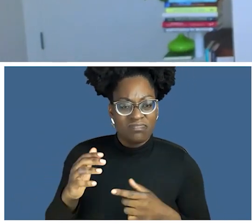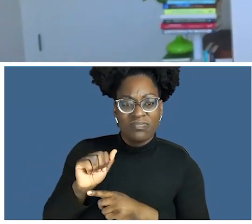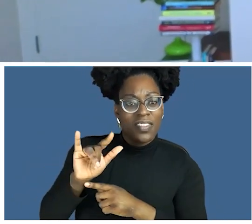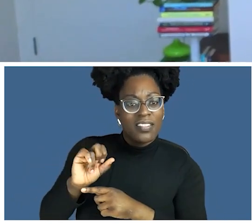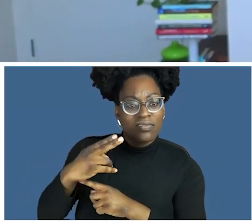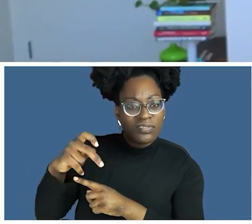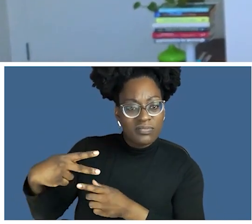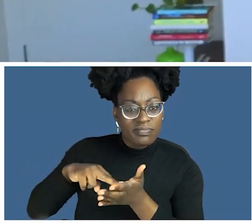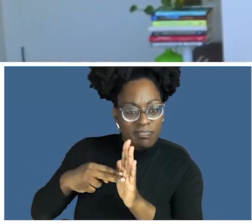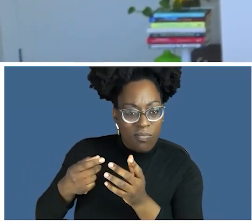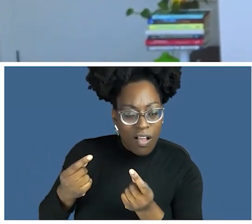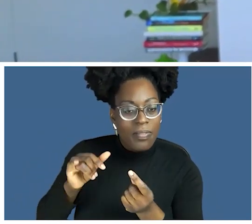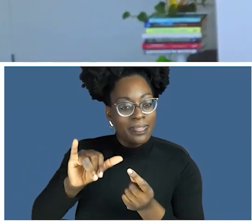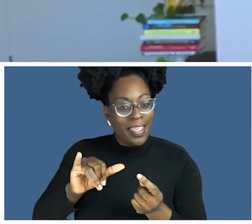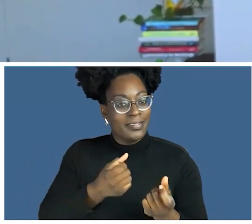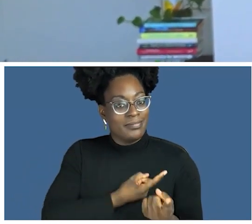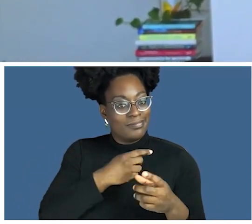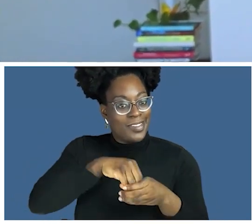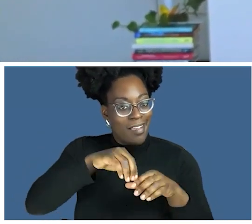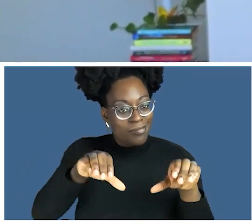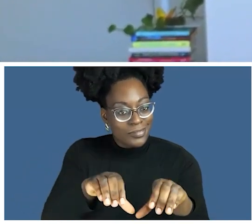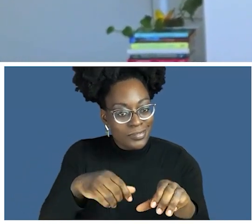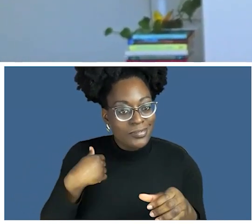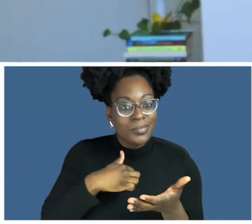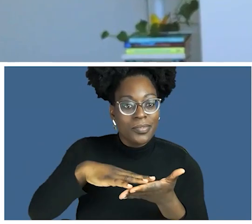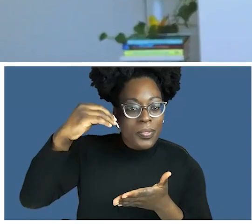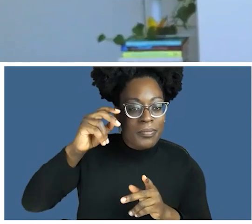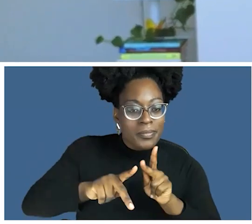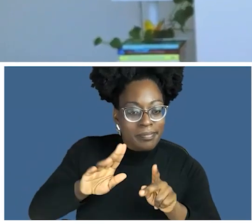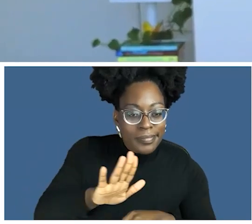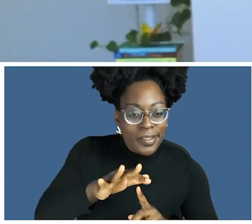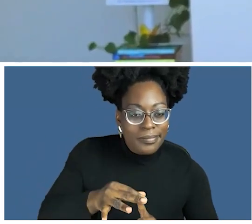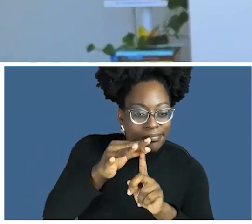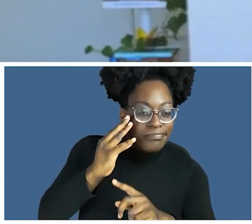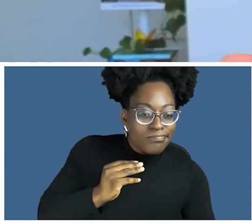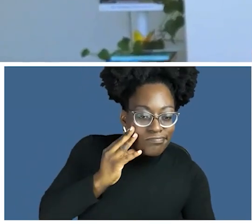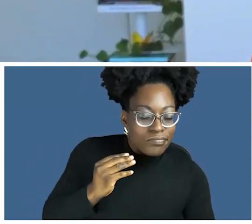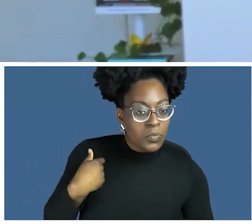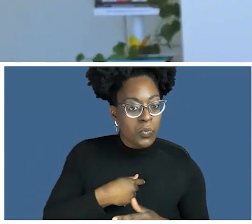We learn what people are uniquely experiencing, we show empathy for their experience, and we take action.